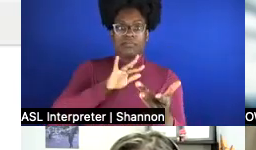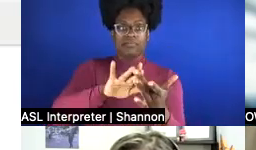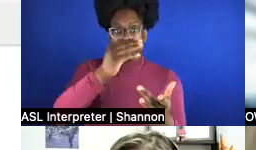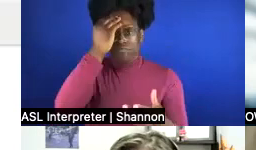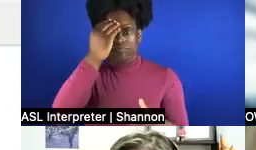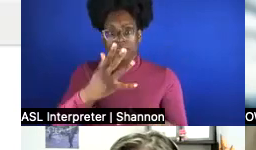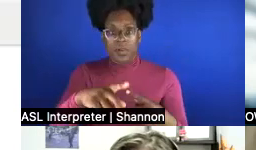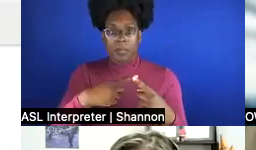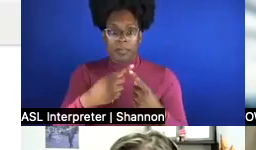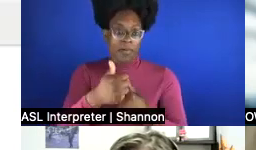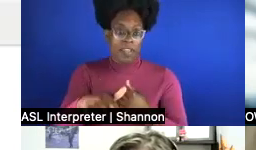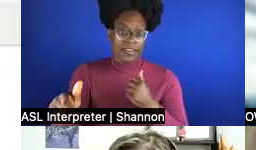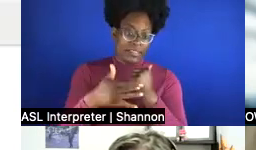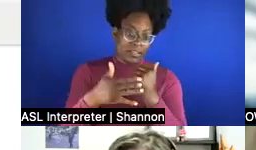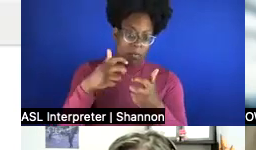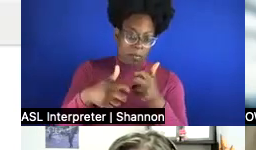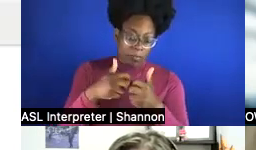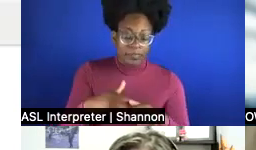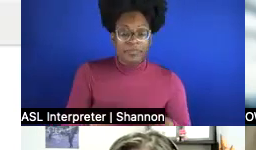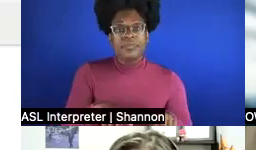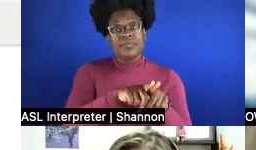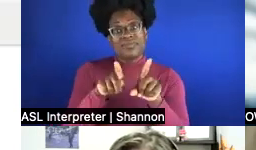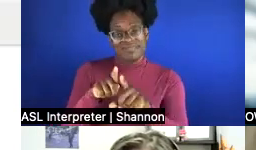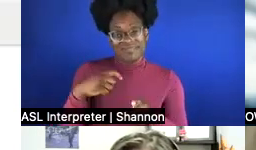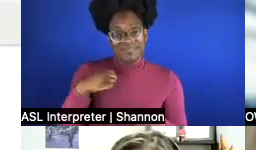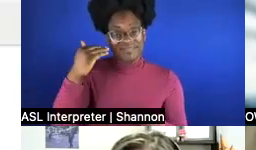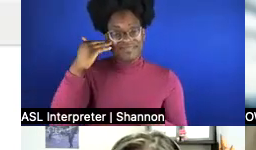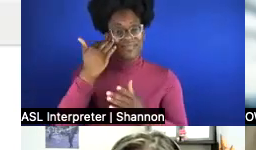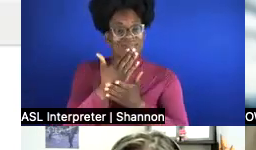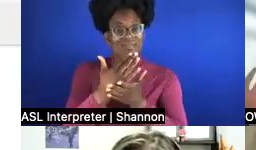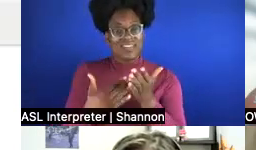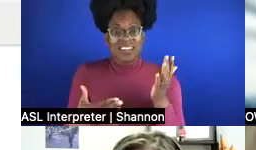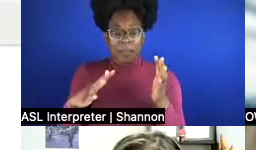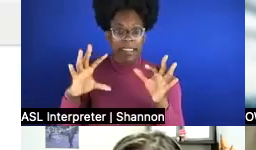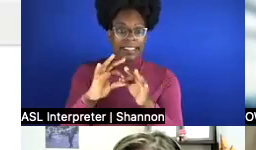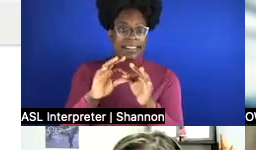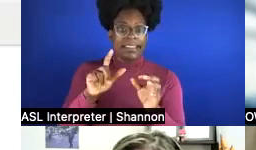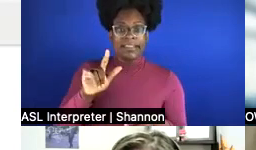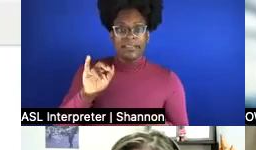And I am glad that we are going to be able to hear these perspectives from the presenters today.